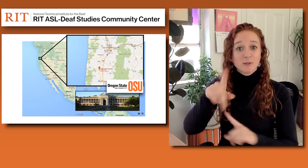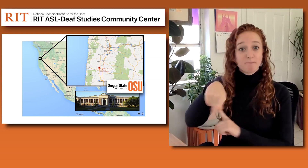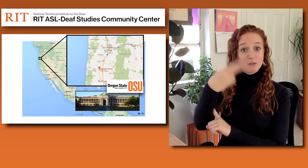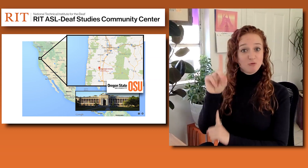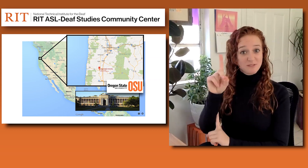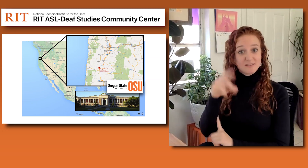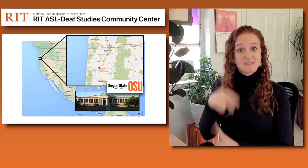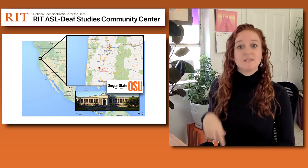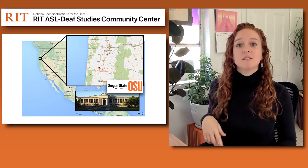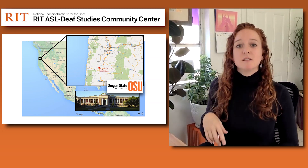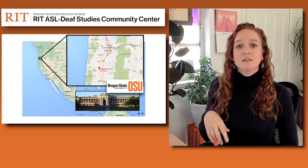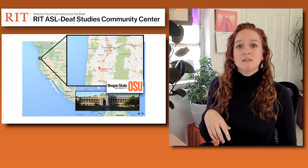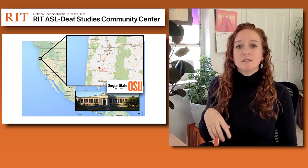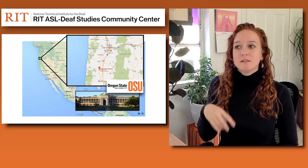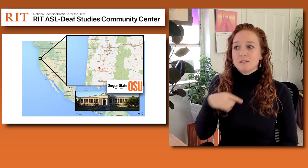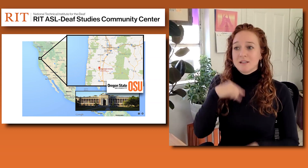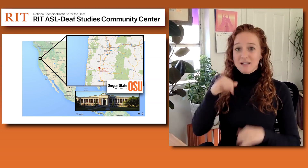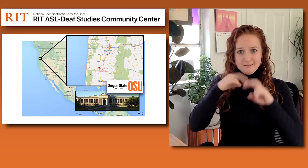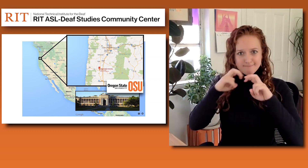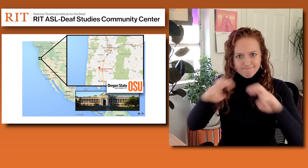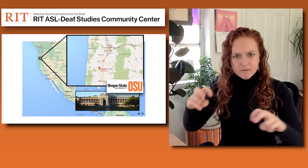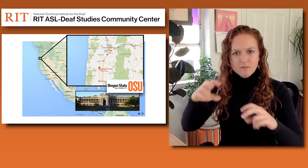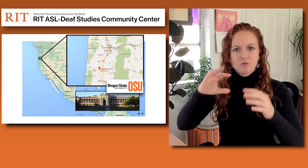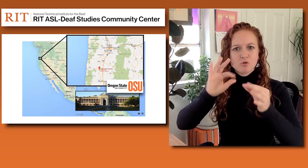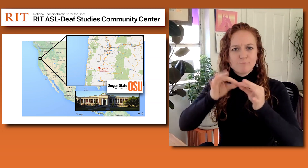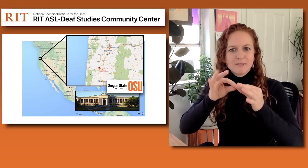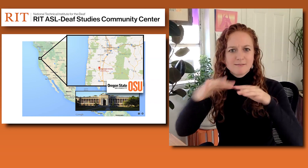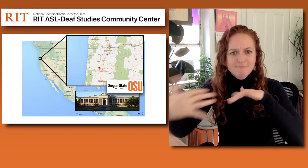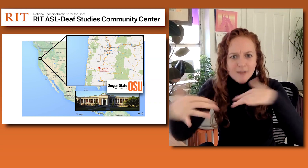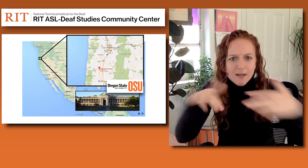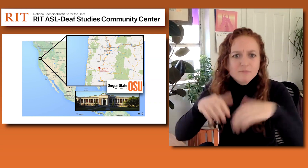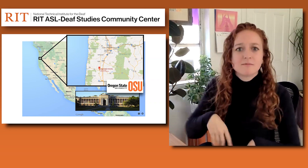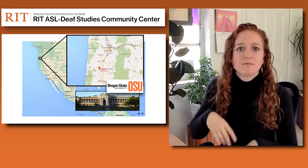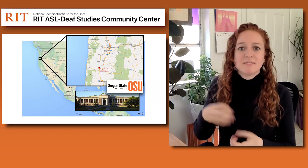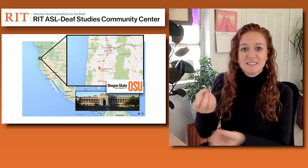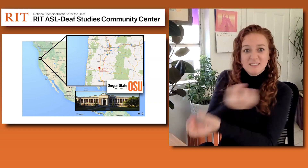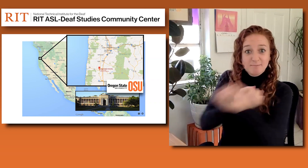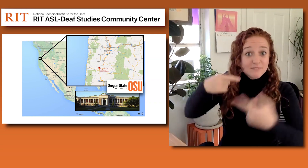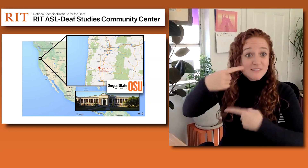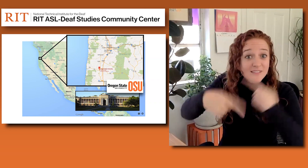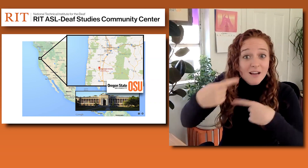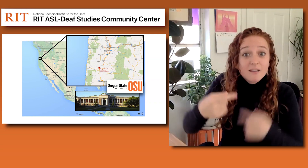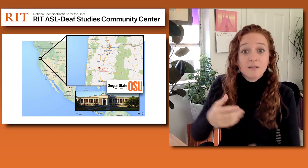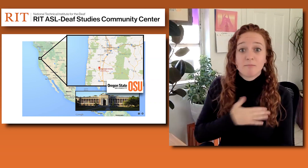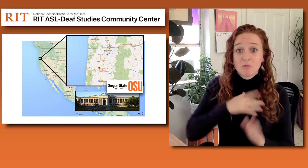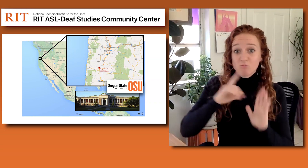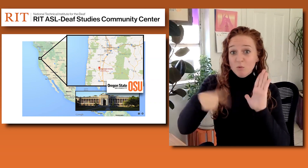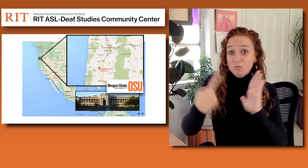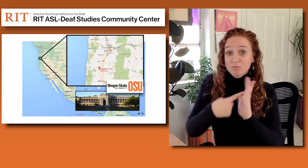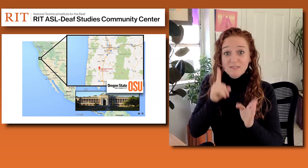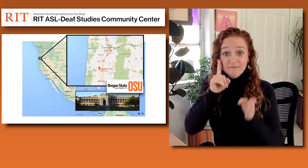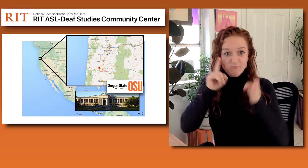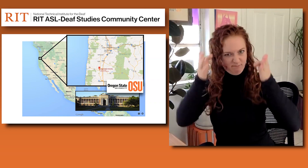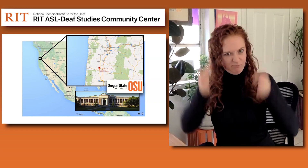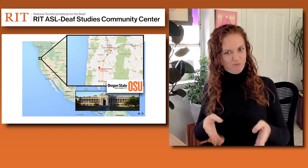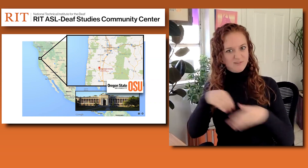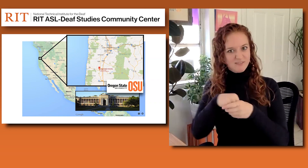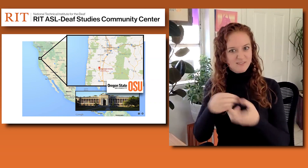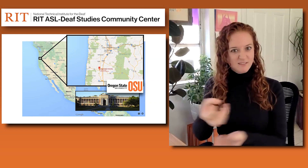During my PhD studies, I really got involved in looking at ASL dynamics, interpreter dynamics